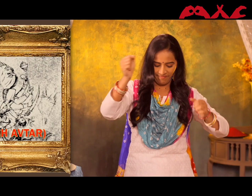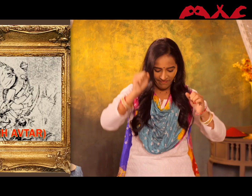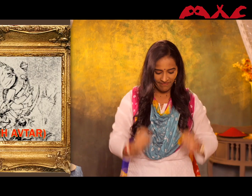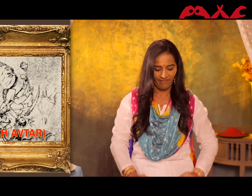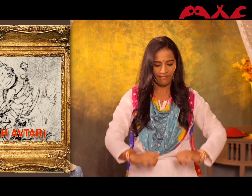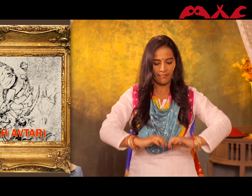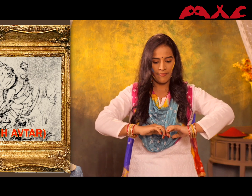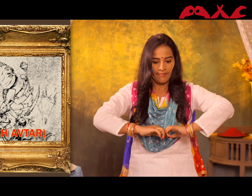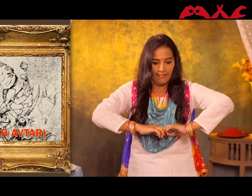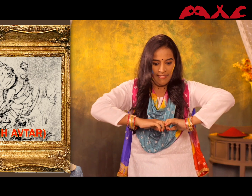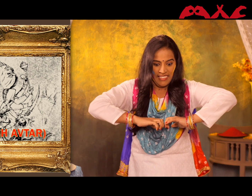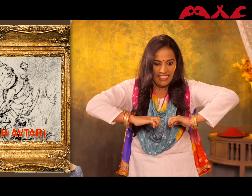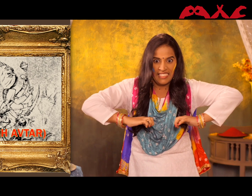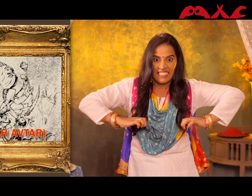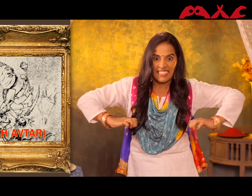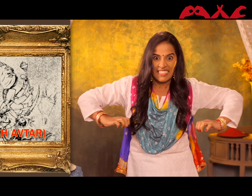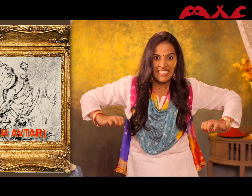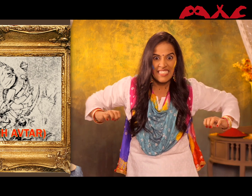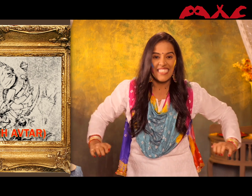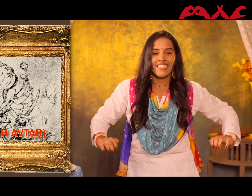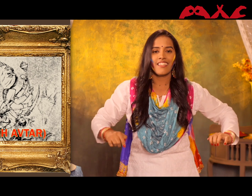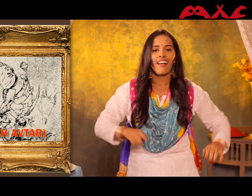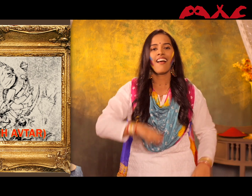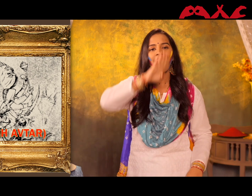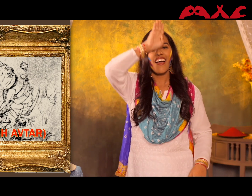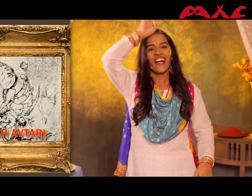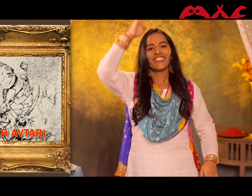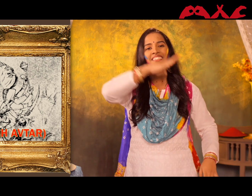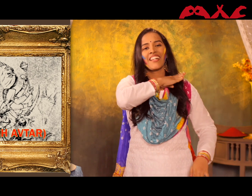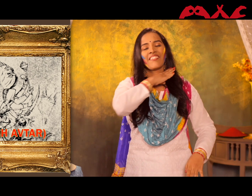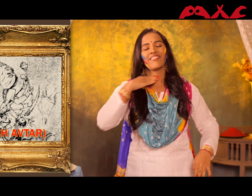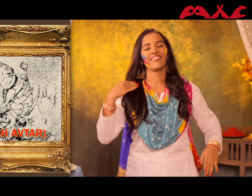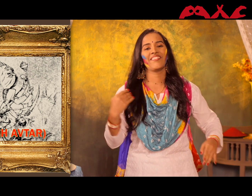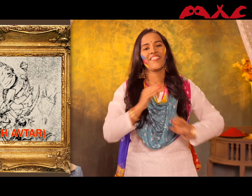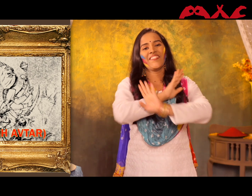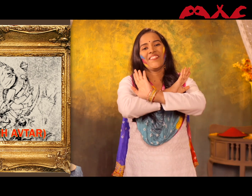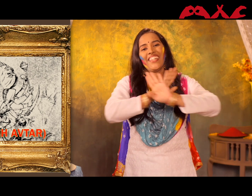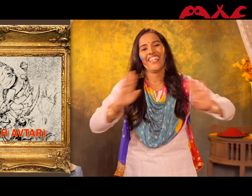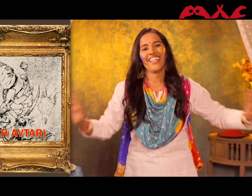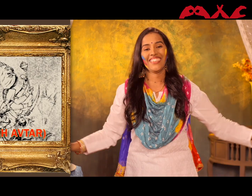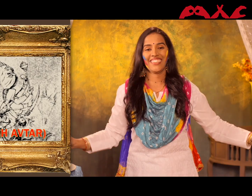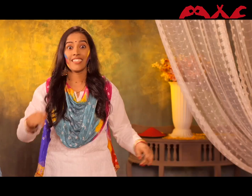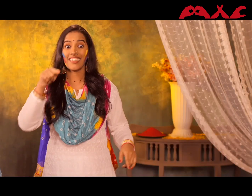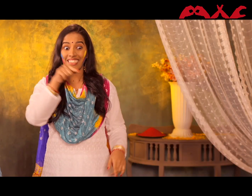He went there and placed him on his lap and ripped open the king's chest with his lion claws, thus killing the king.